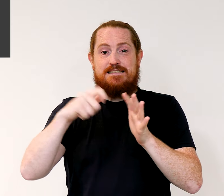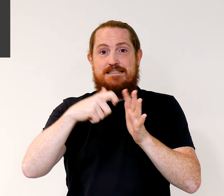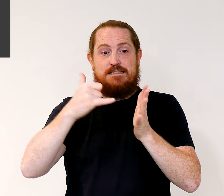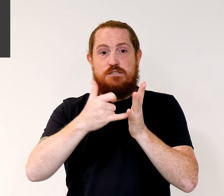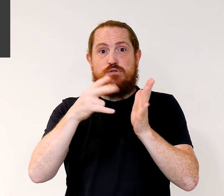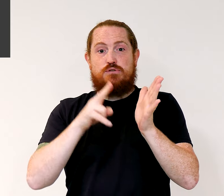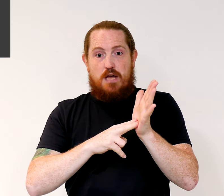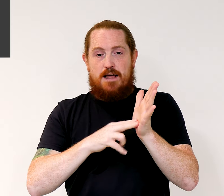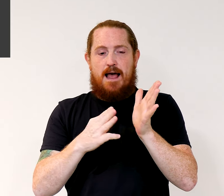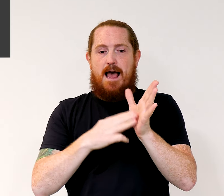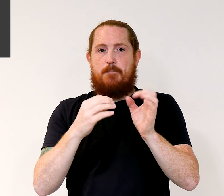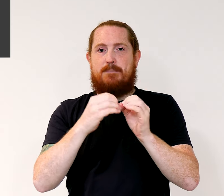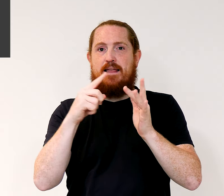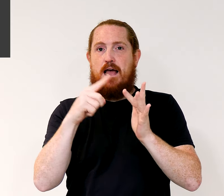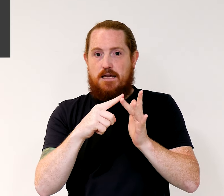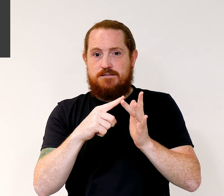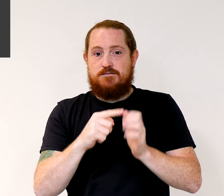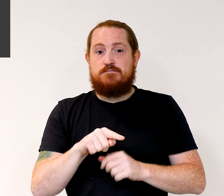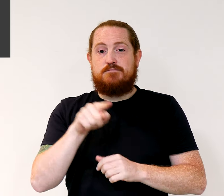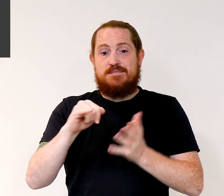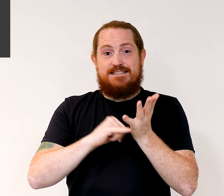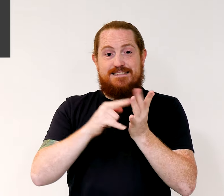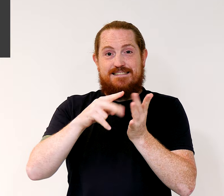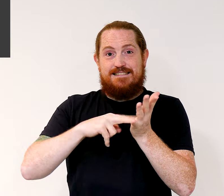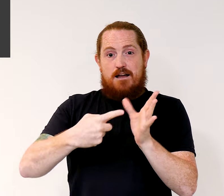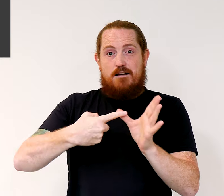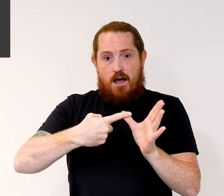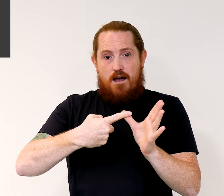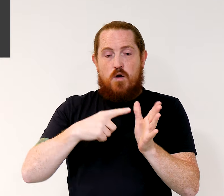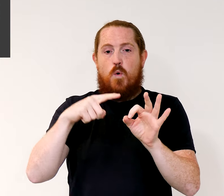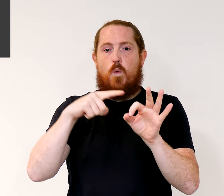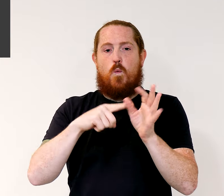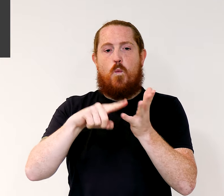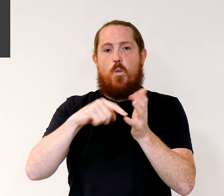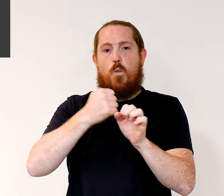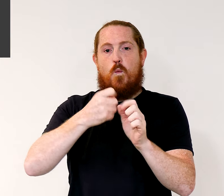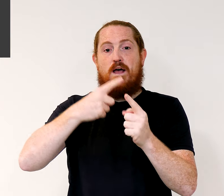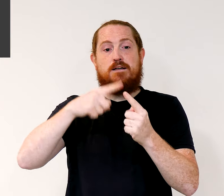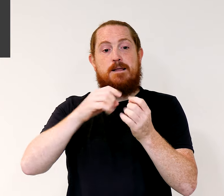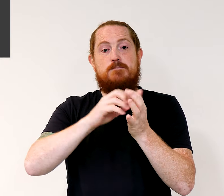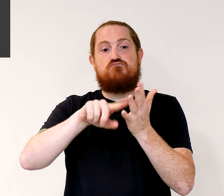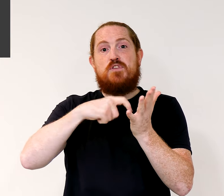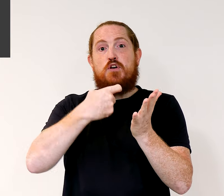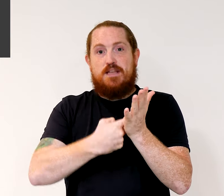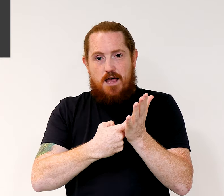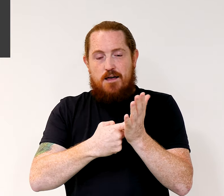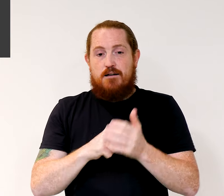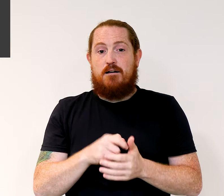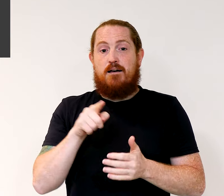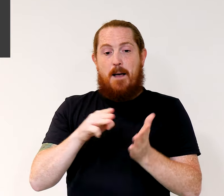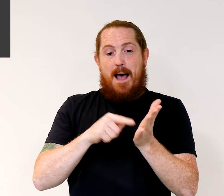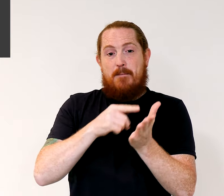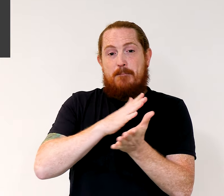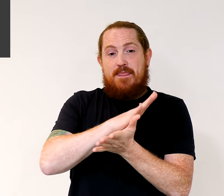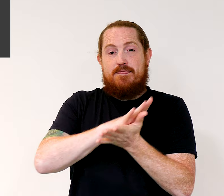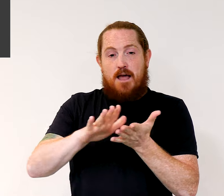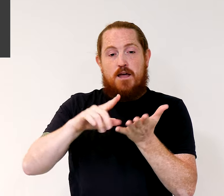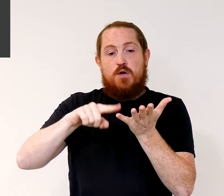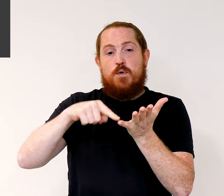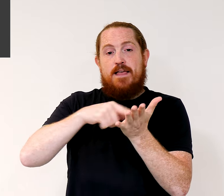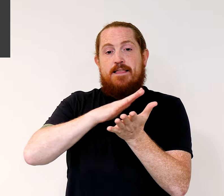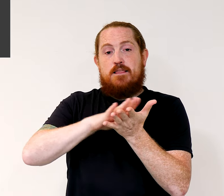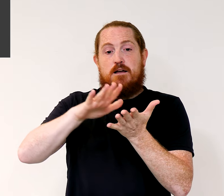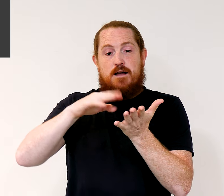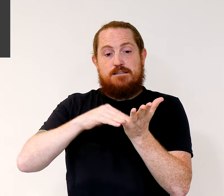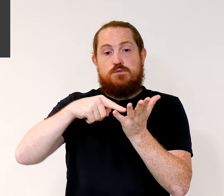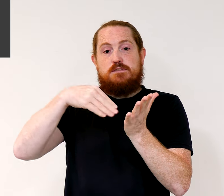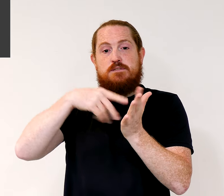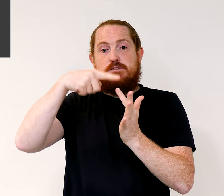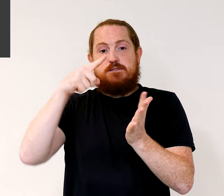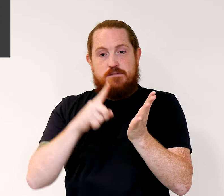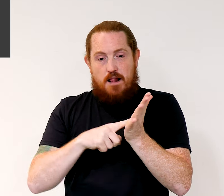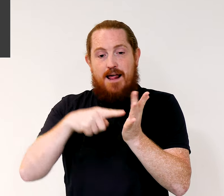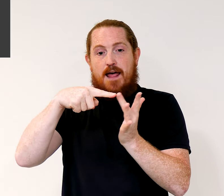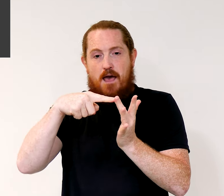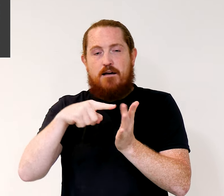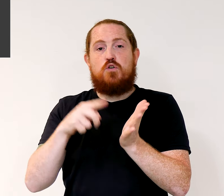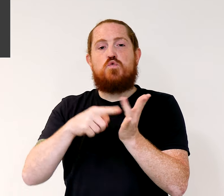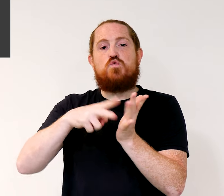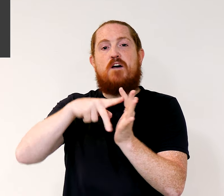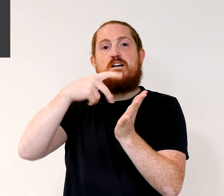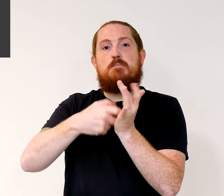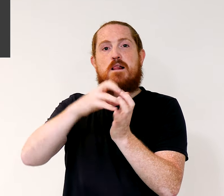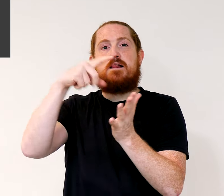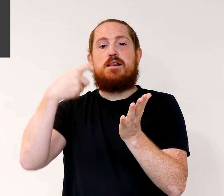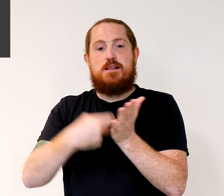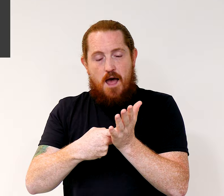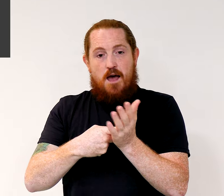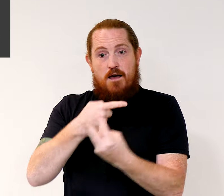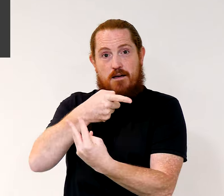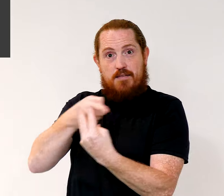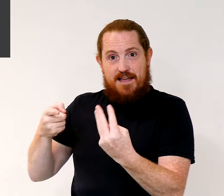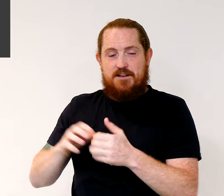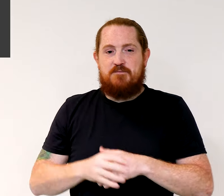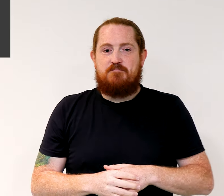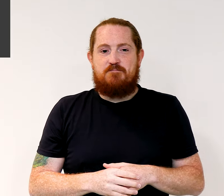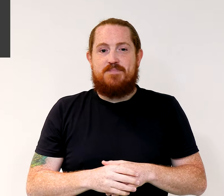of Dickson Mbi, Stina Quagebeur and Mthuthuzeli November.